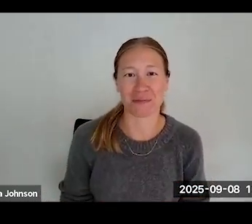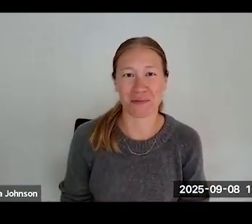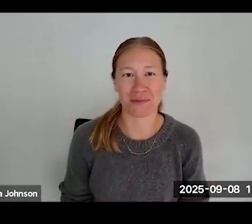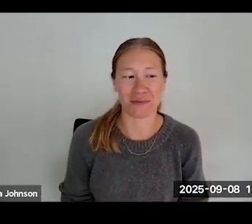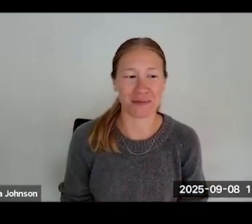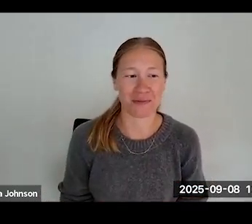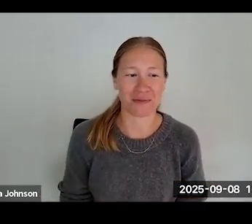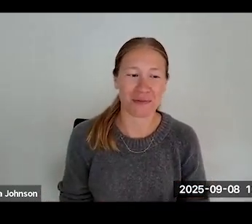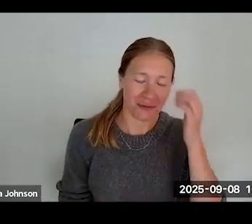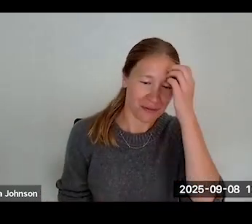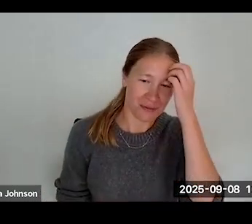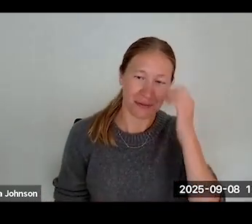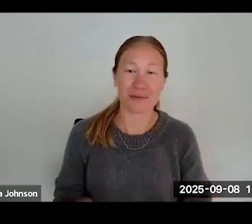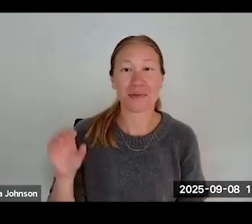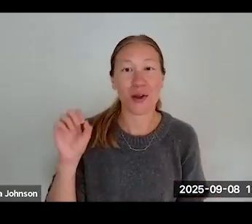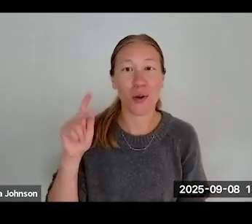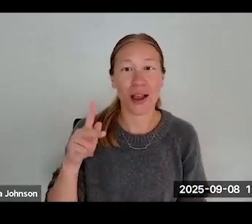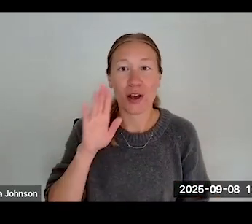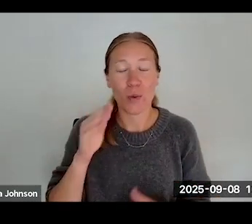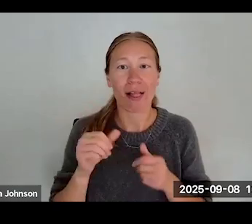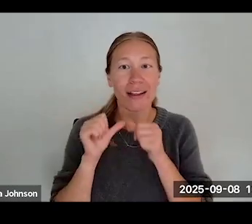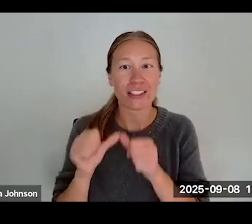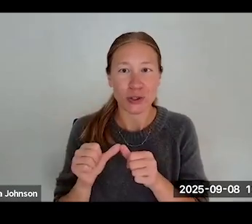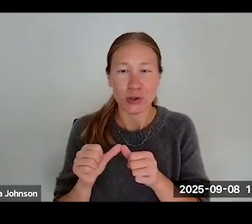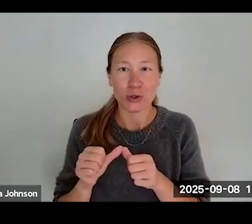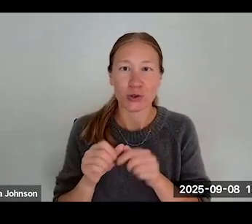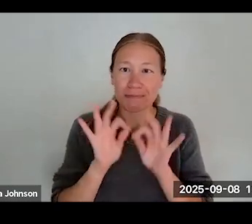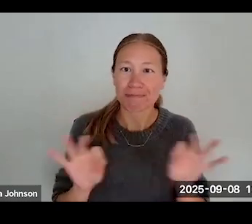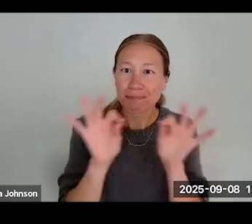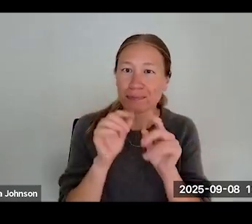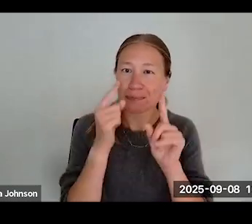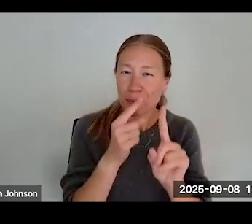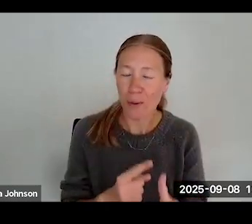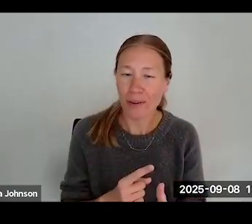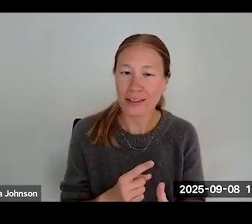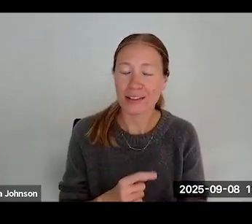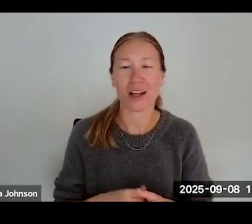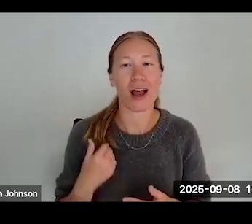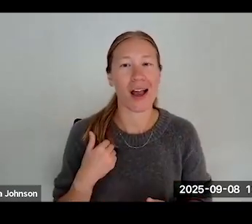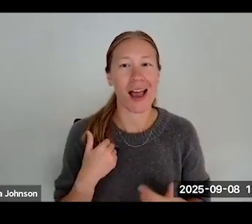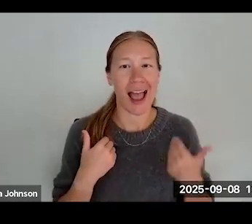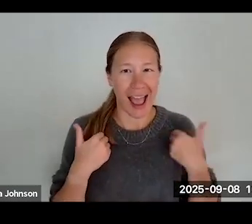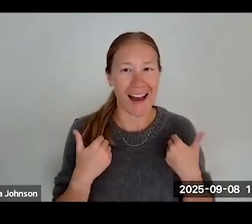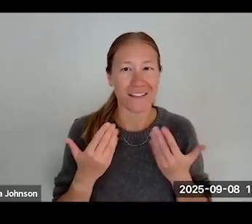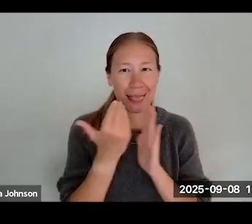Okay, so we'll move into key takeaways. And we've got a a list of a couple of questions that we sometimes get,